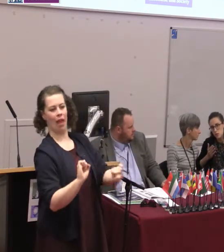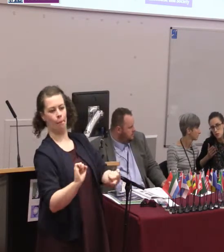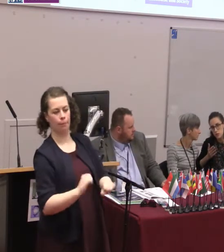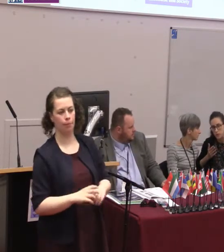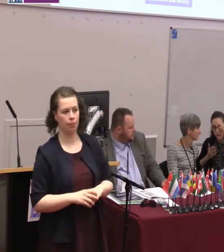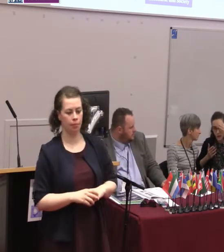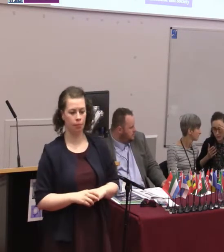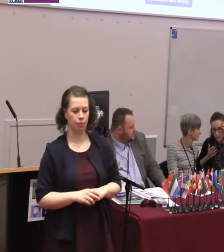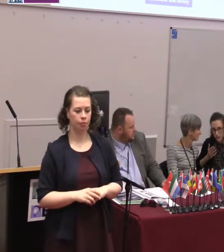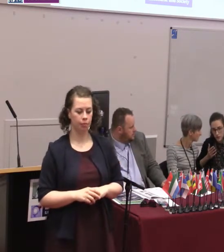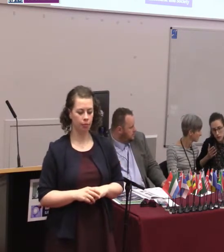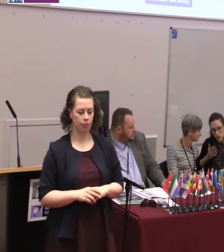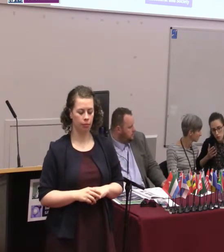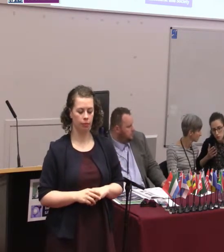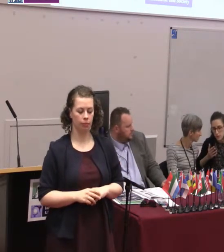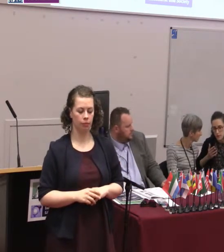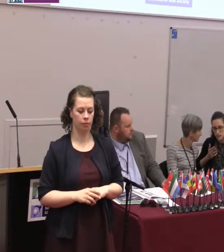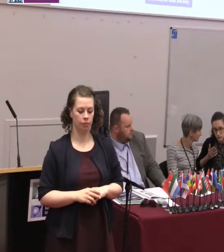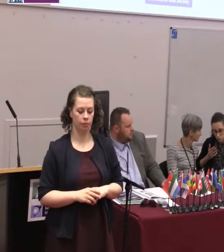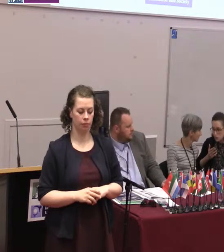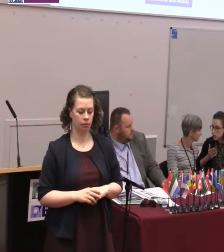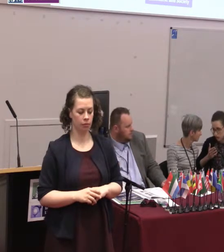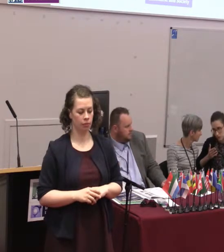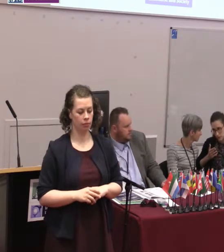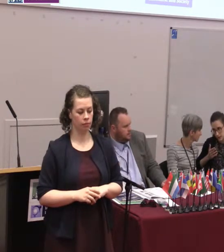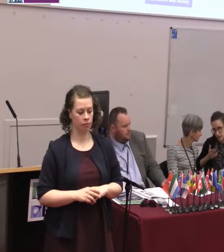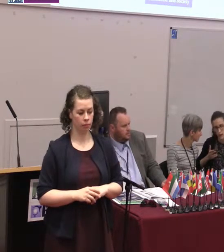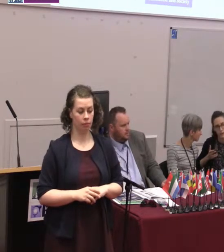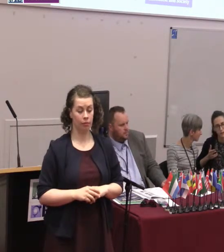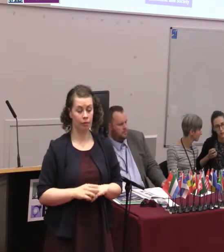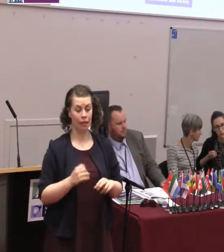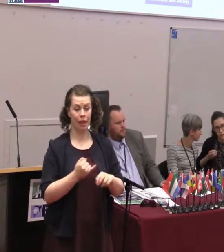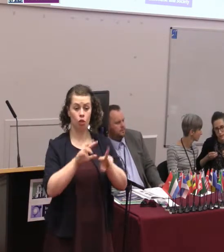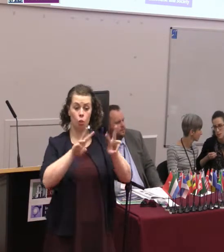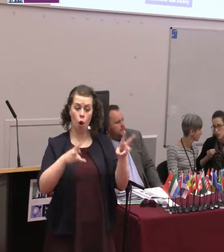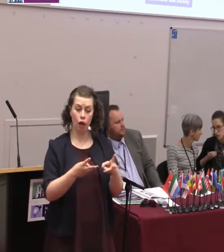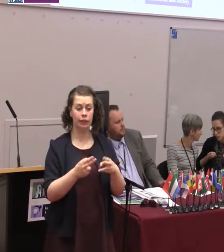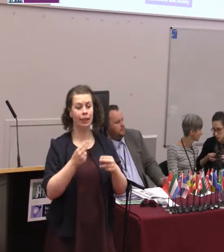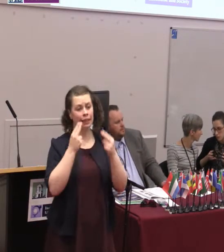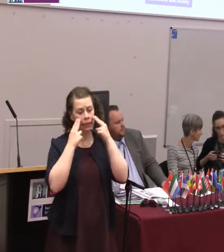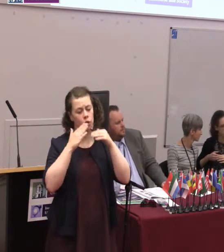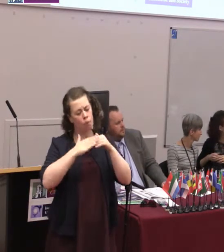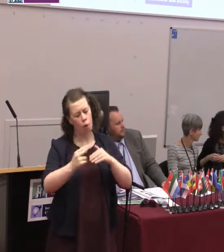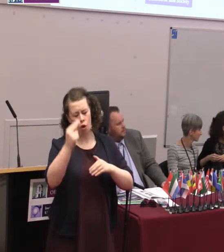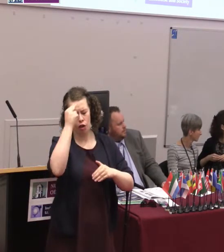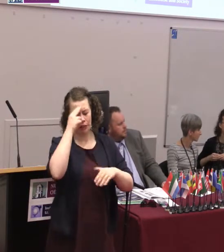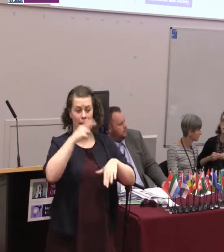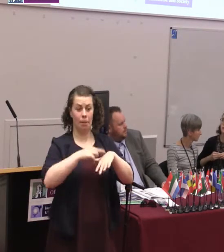There needs to be a deeper understanding of the CRPD, and the rights of disabled people,